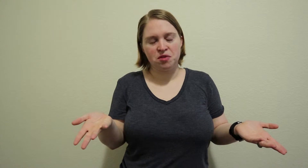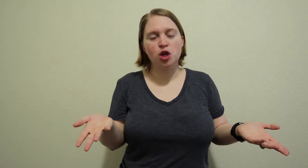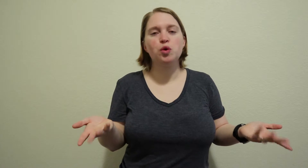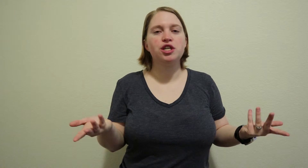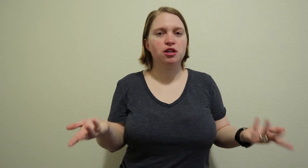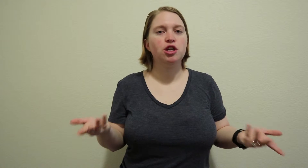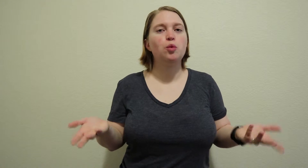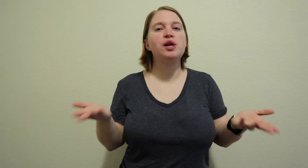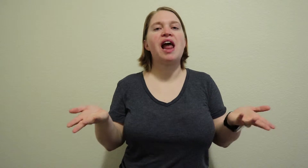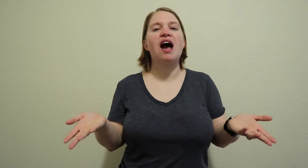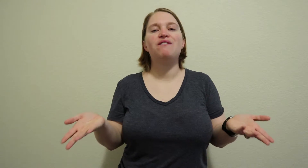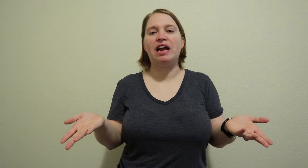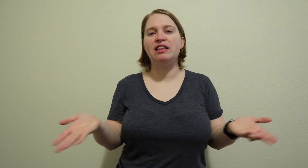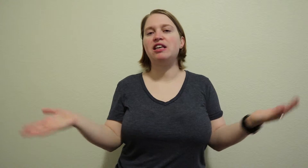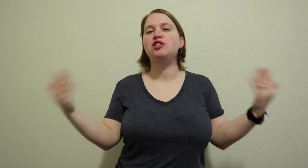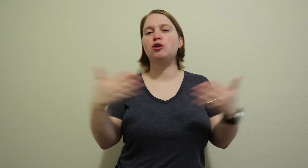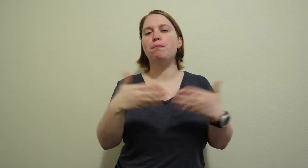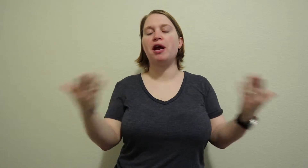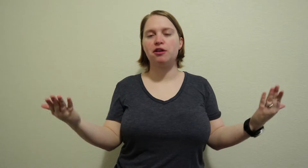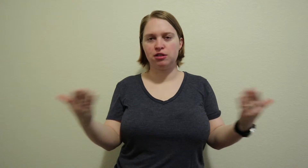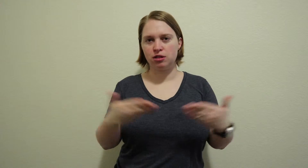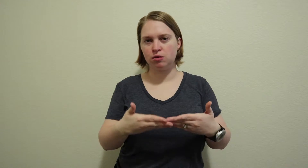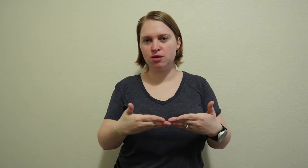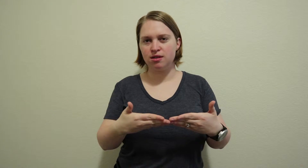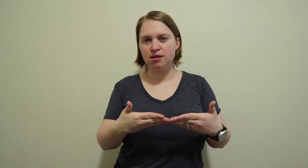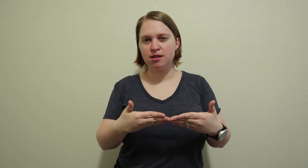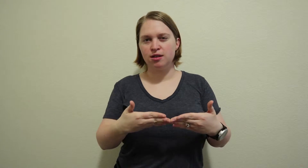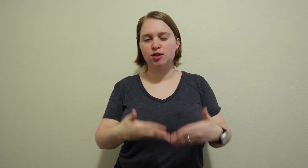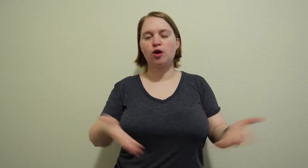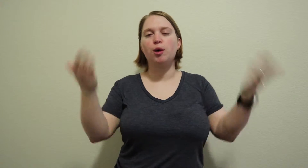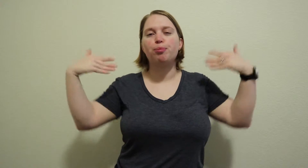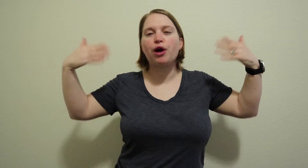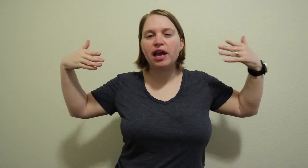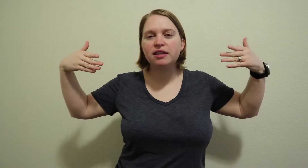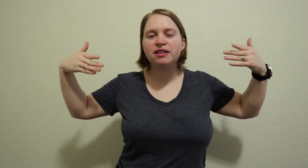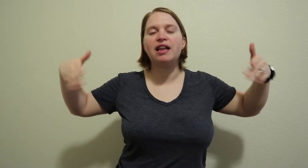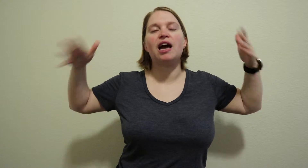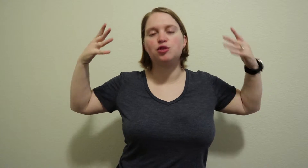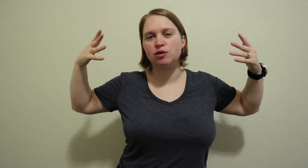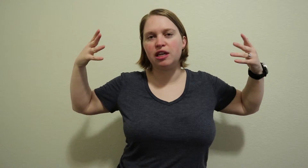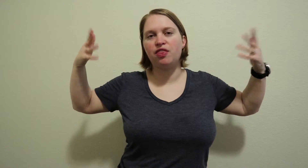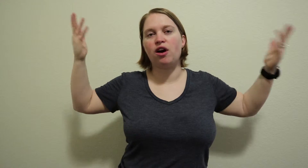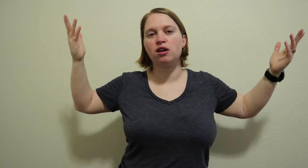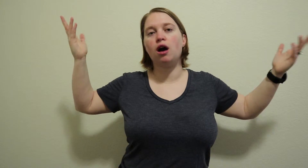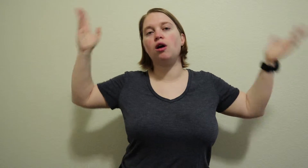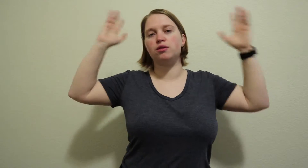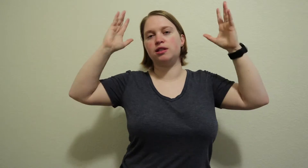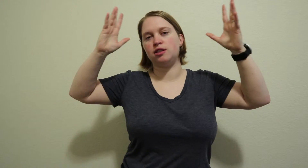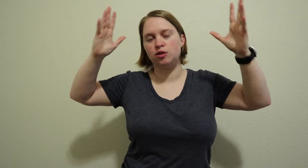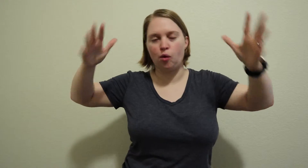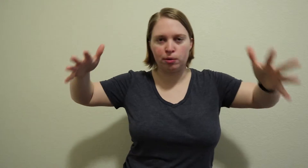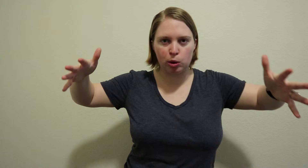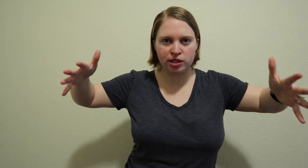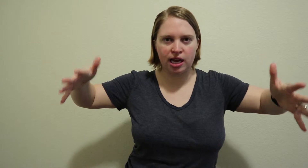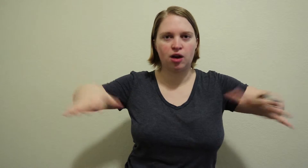you wouldn't, you wouldn't have anything to compare to so your brain naturally thought oh there's this normal sound